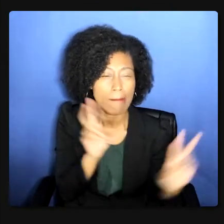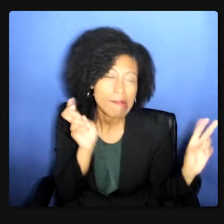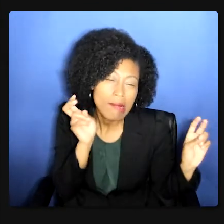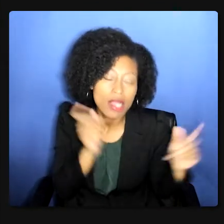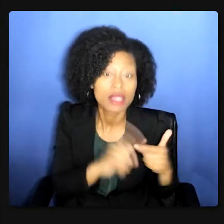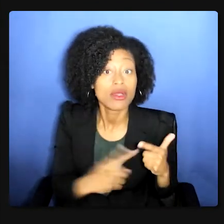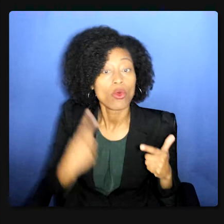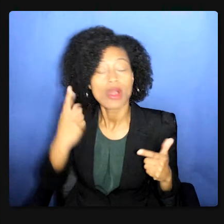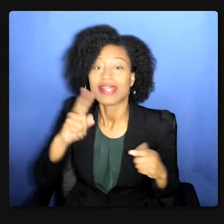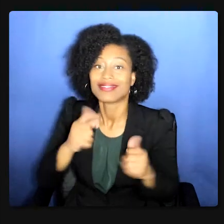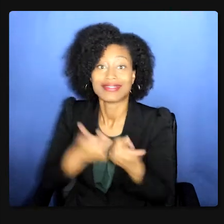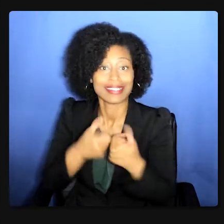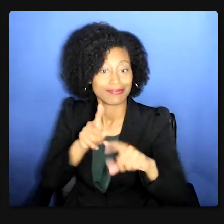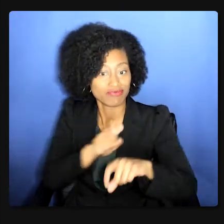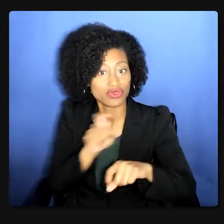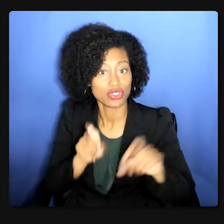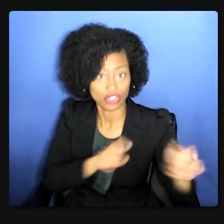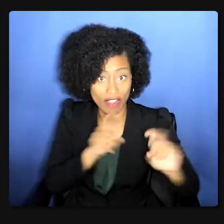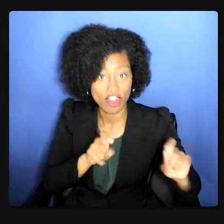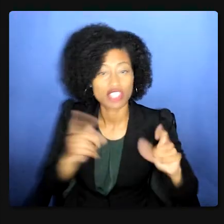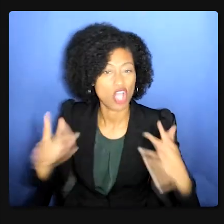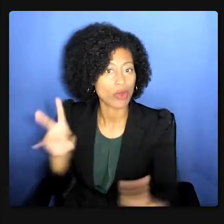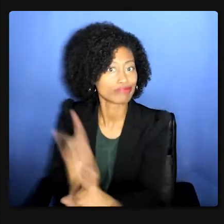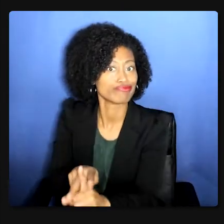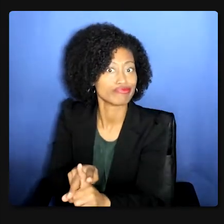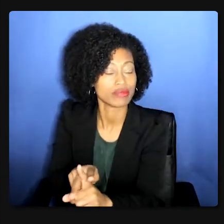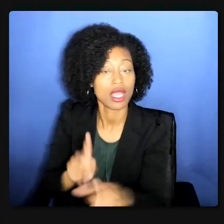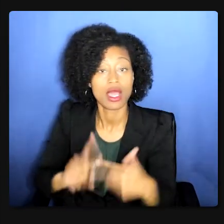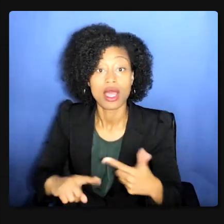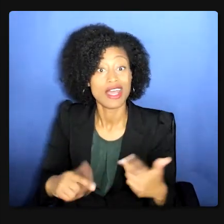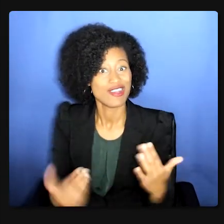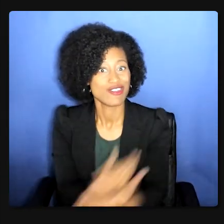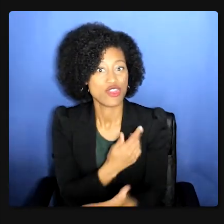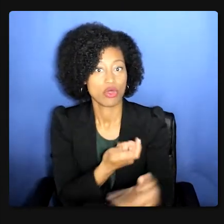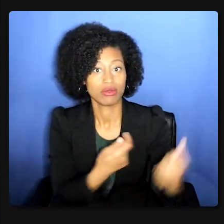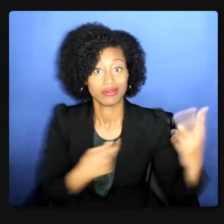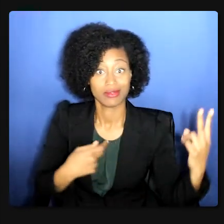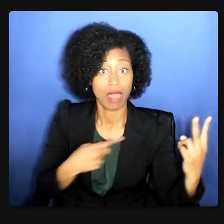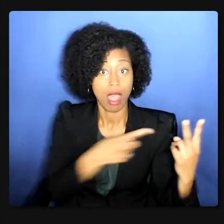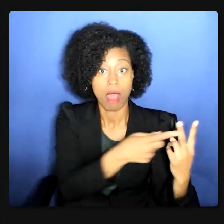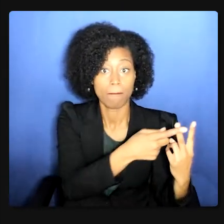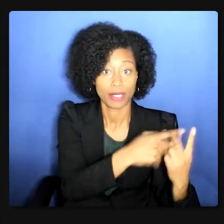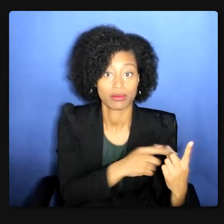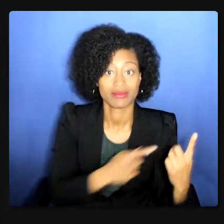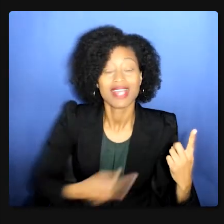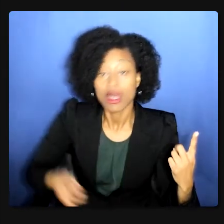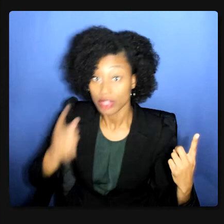So one game server is allocated. A new standing by is created since we needed two.